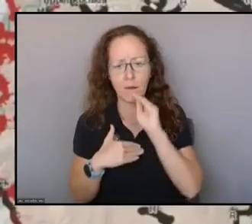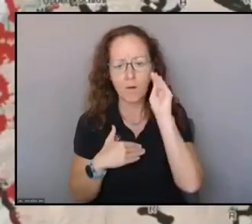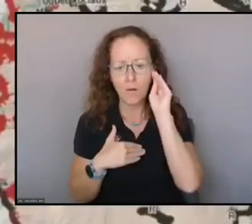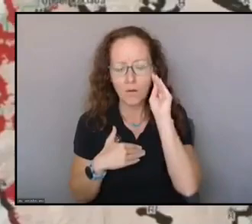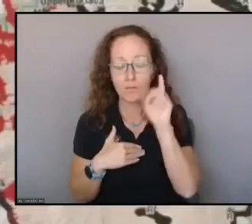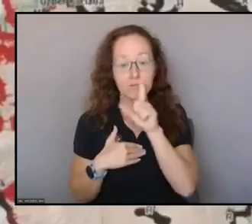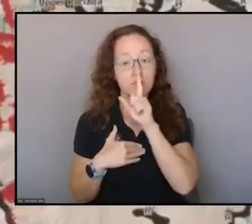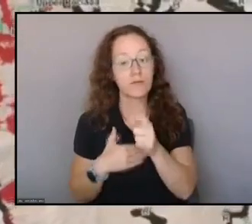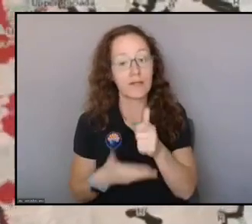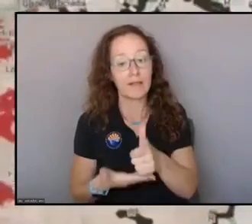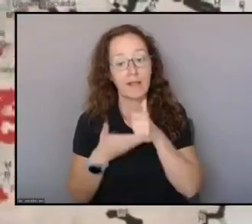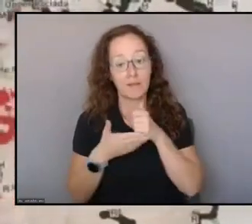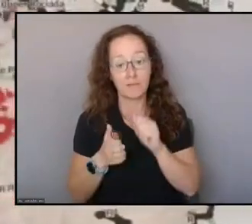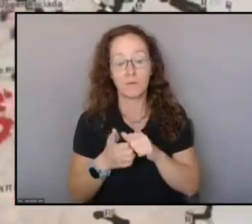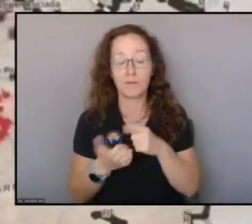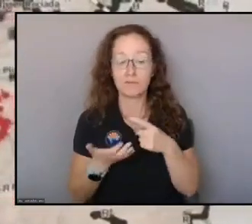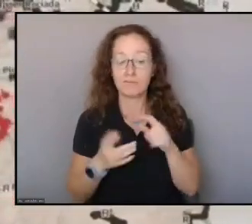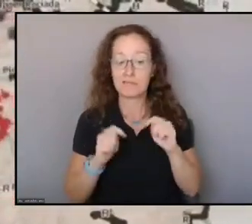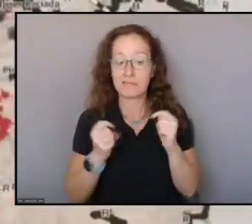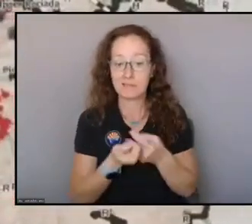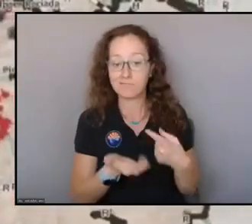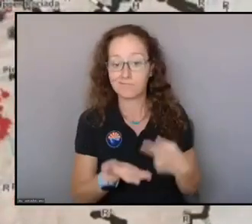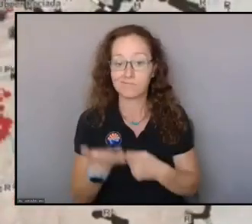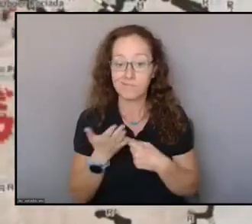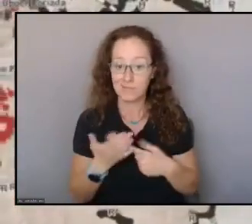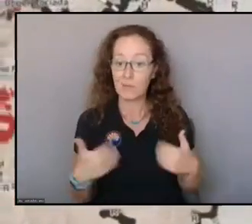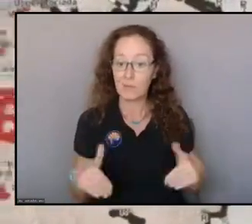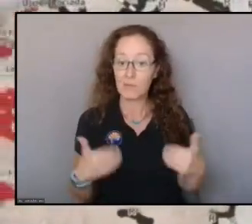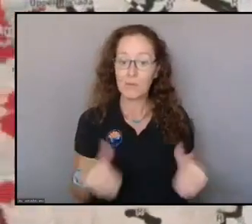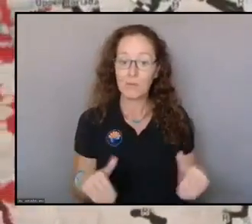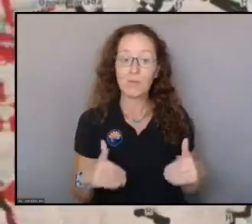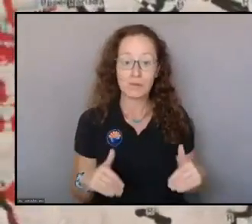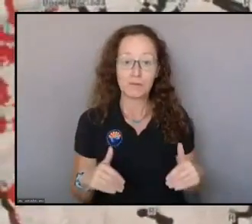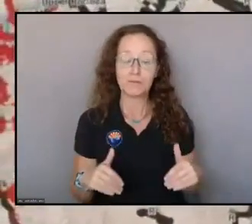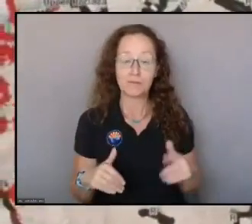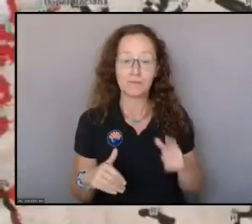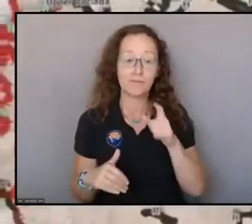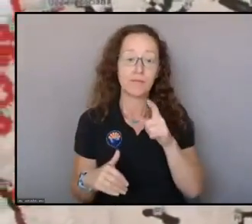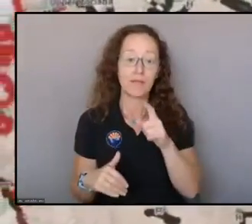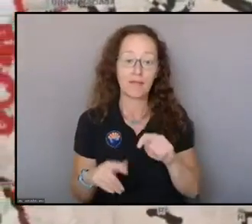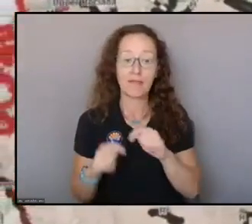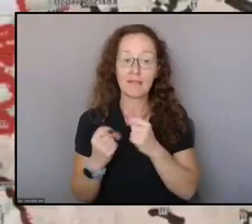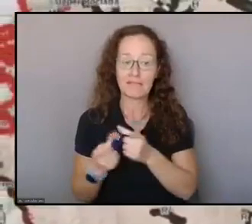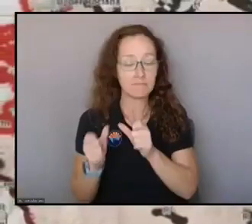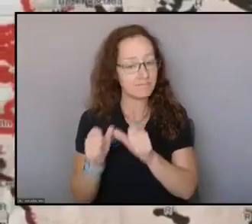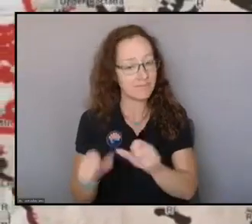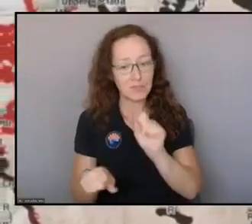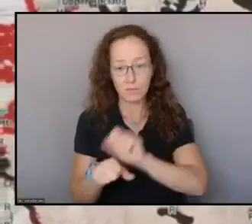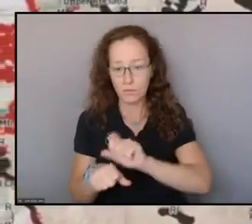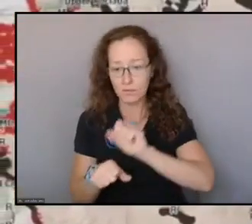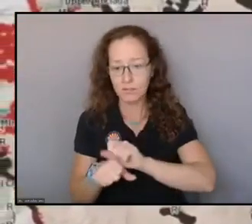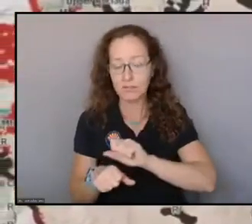THAT DEFINITELY HELPS IN THE DISCUSSIONS WITH THE TEAM FOR THAT. SO THEY CONTINUE TO WORK ON THAT.